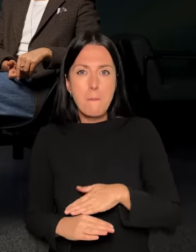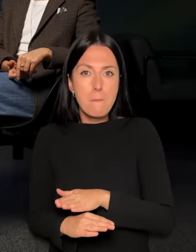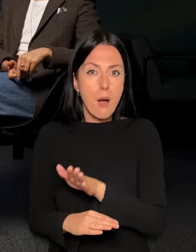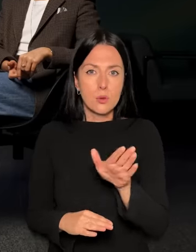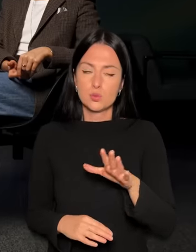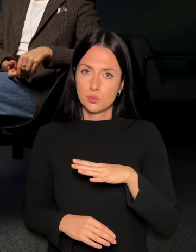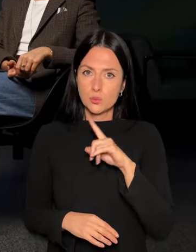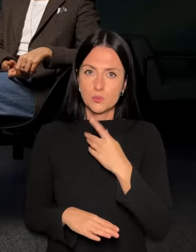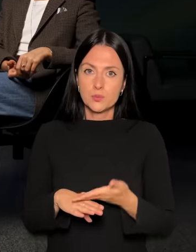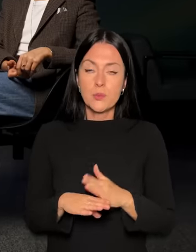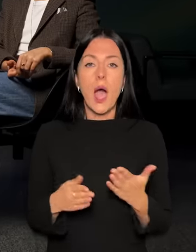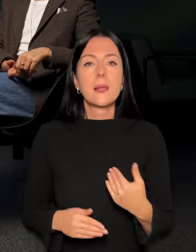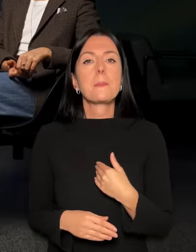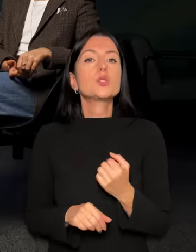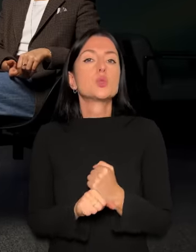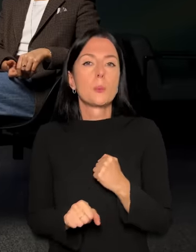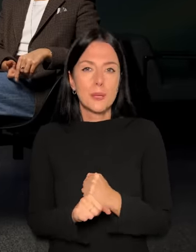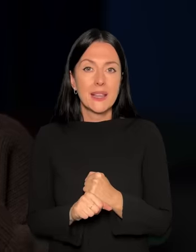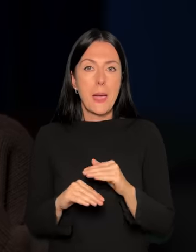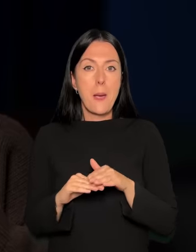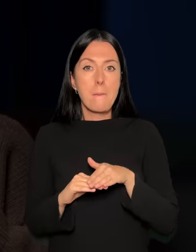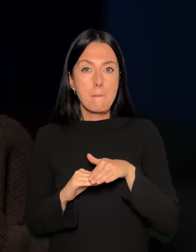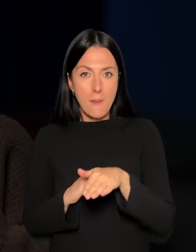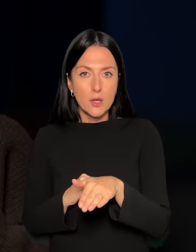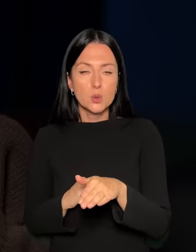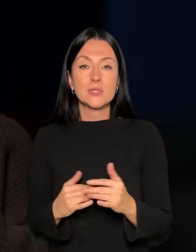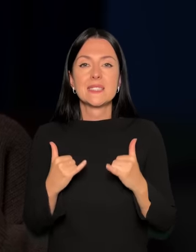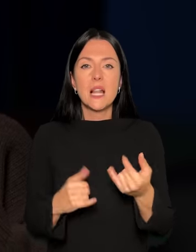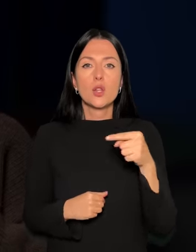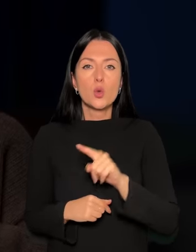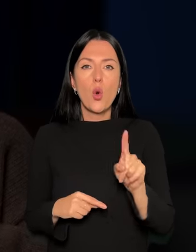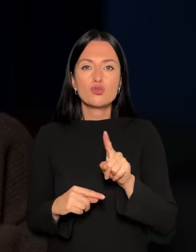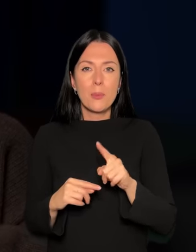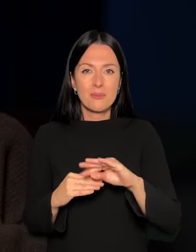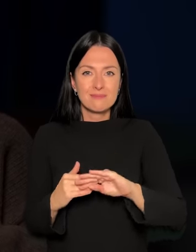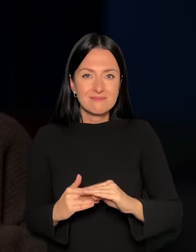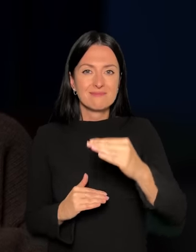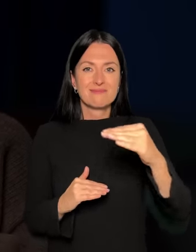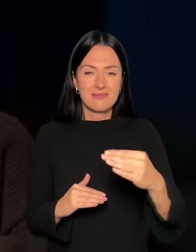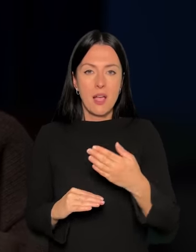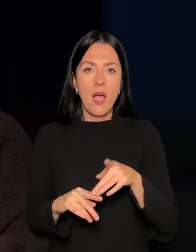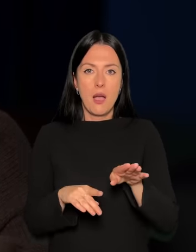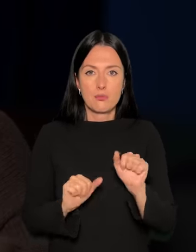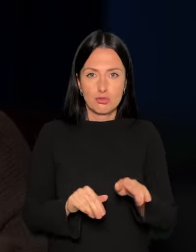It was difficult. But we made a portable ramp to bypass the steps.